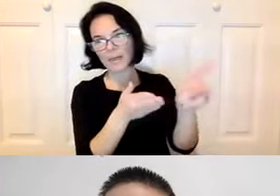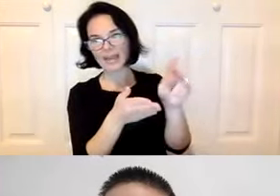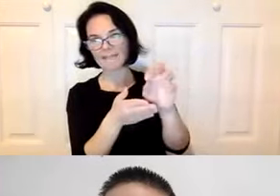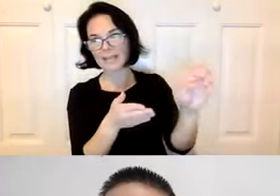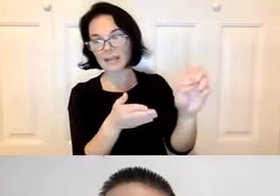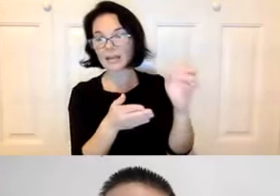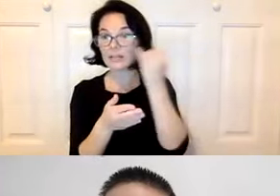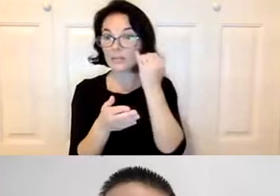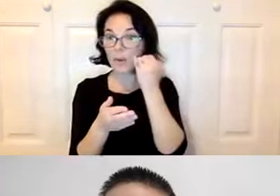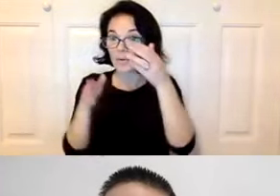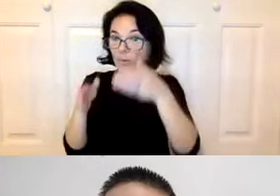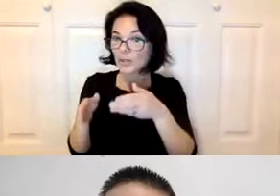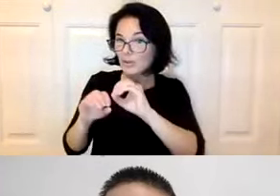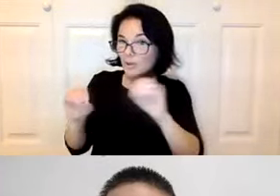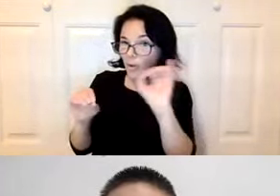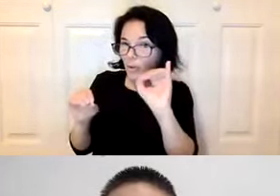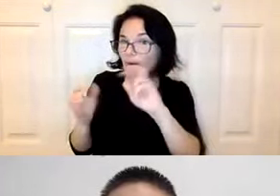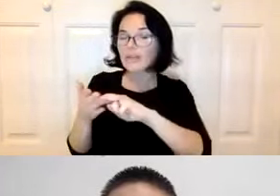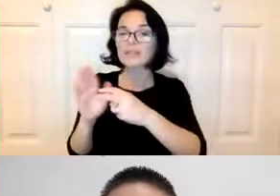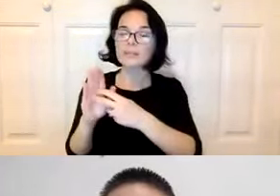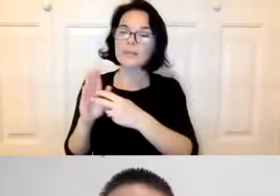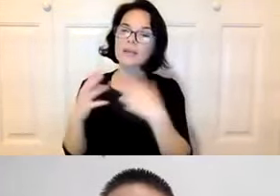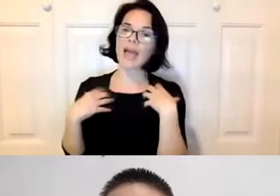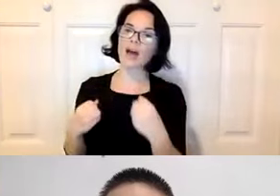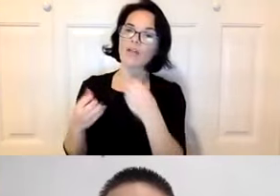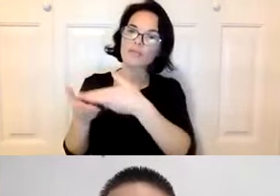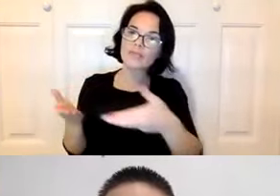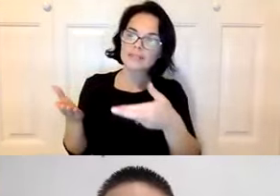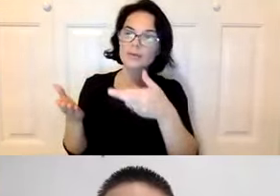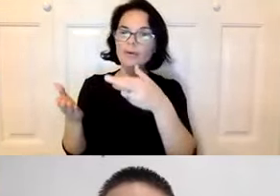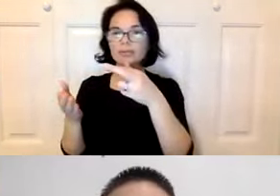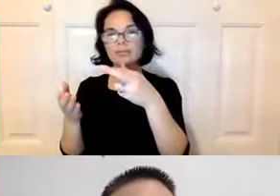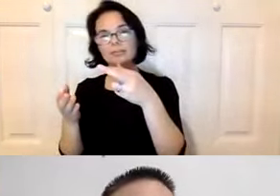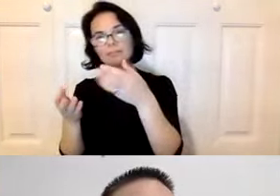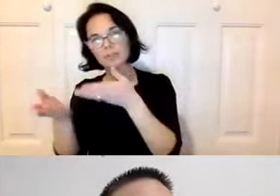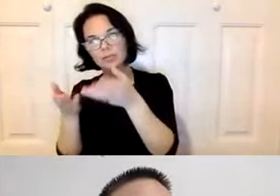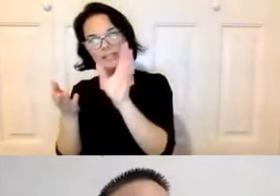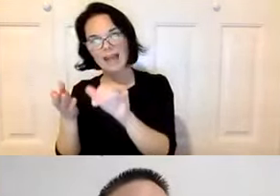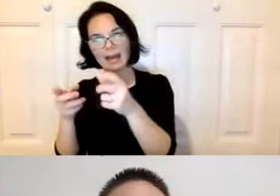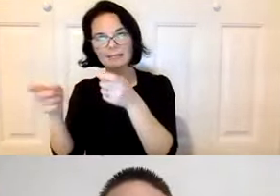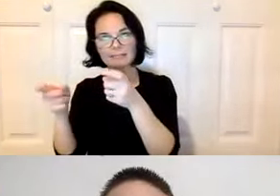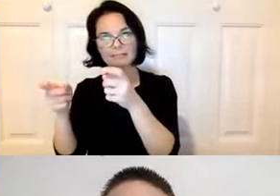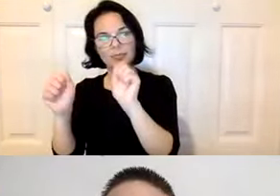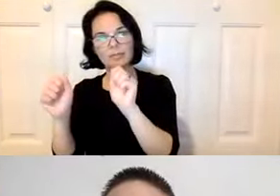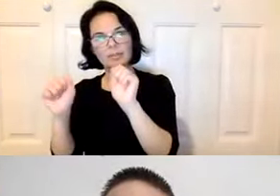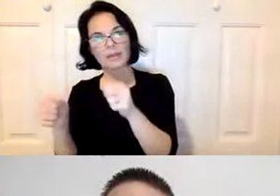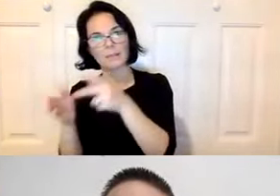And also here’s some new info on where you can get flu shots as well for the time being.